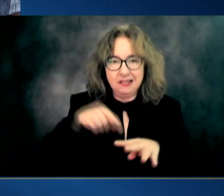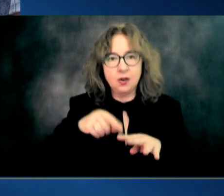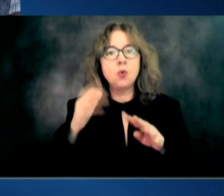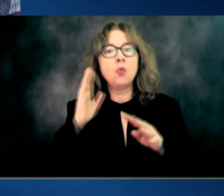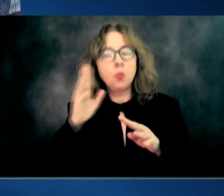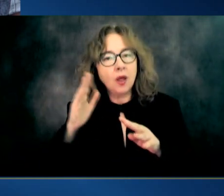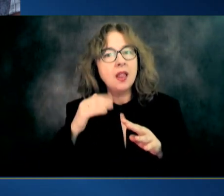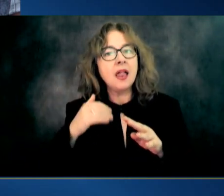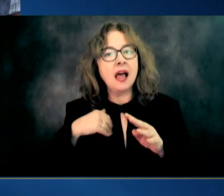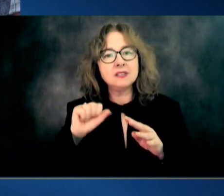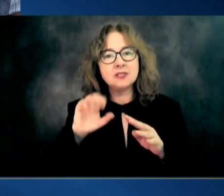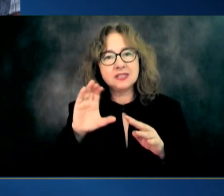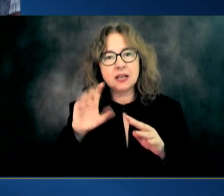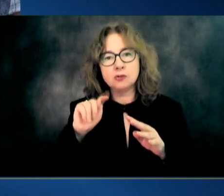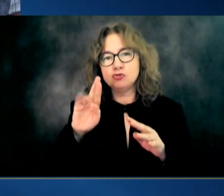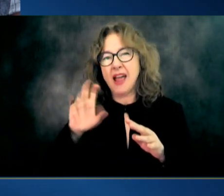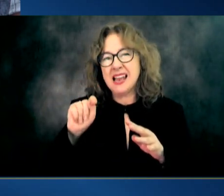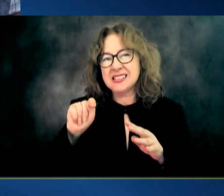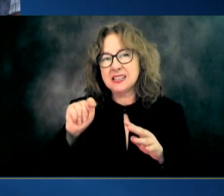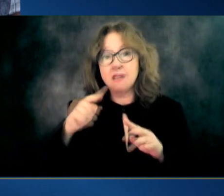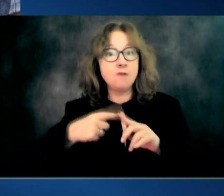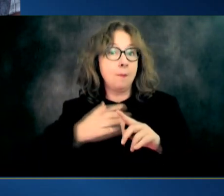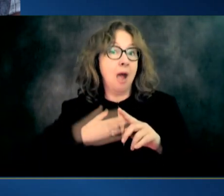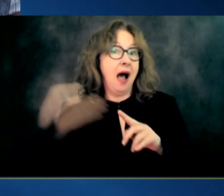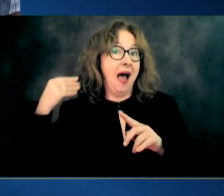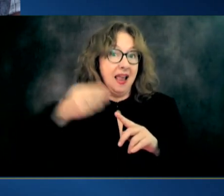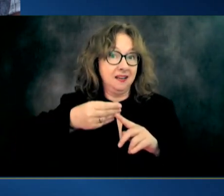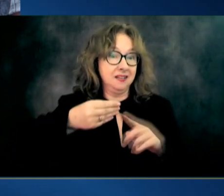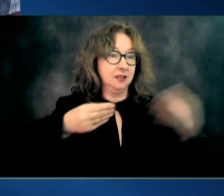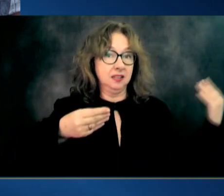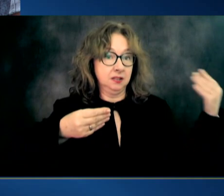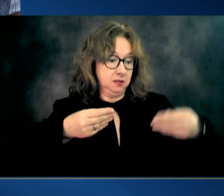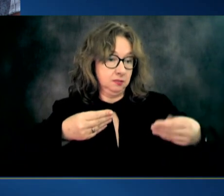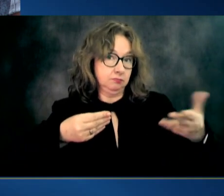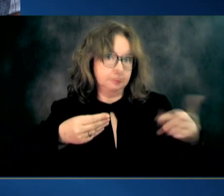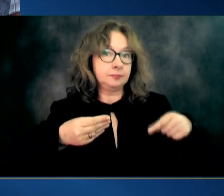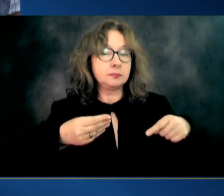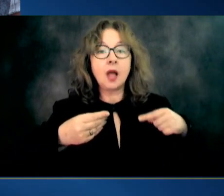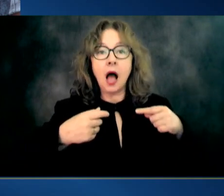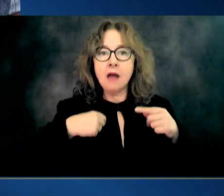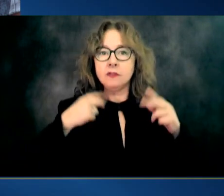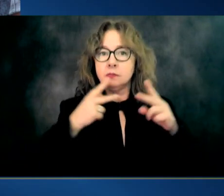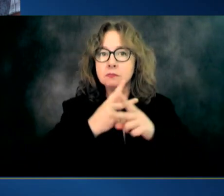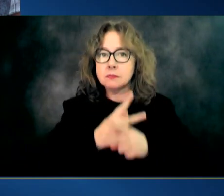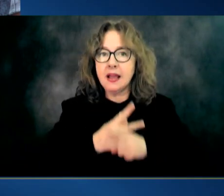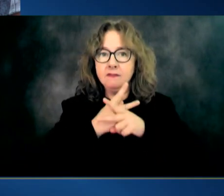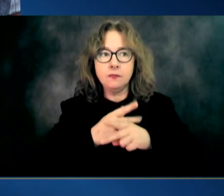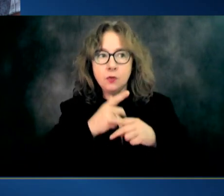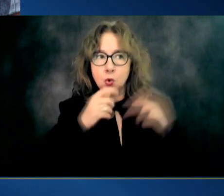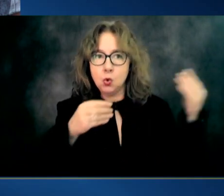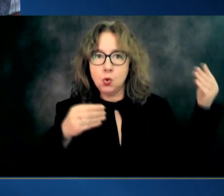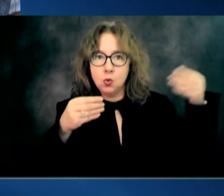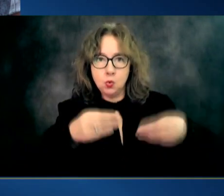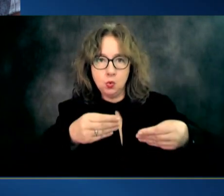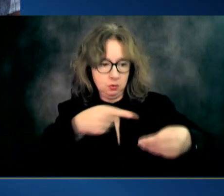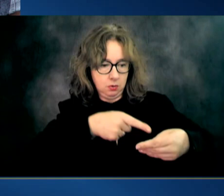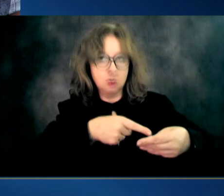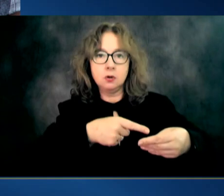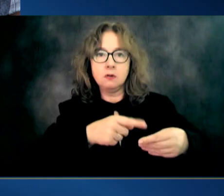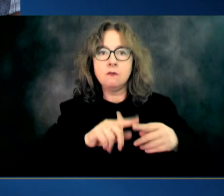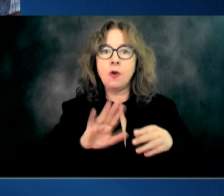at least from me. So, I do have to be mindful of who I choose as a partner. So, yeah.